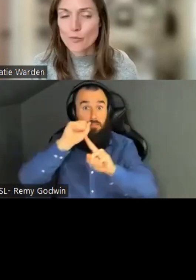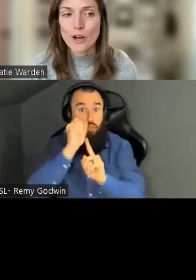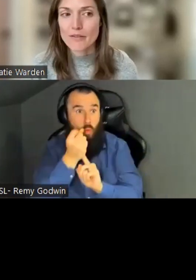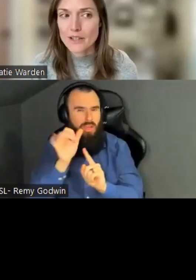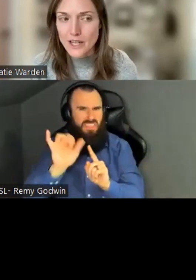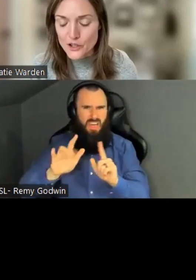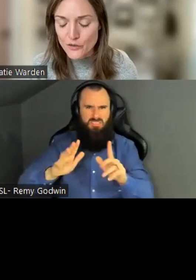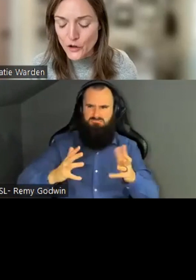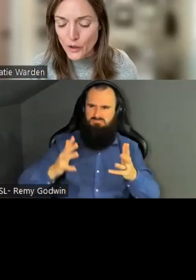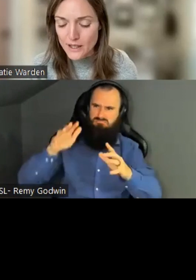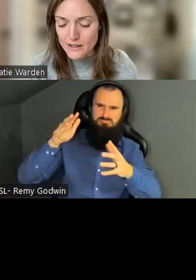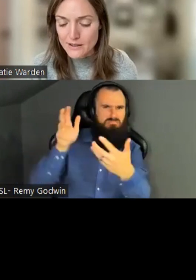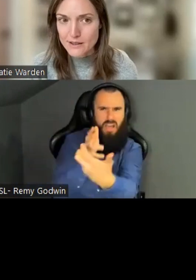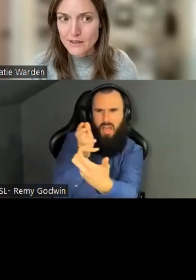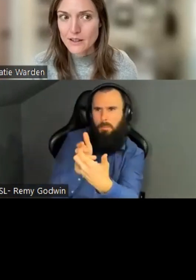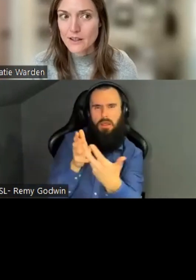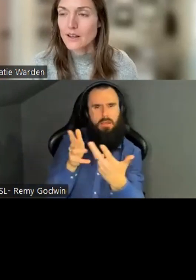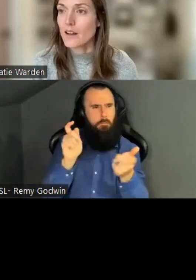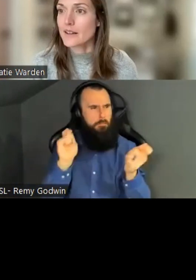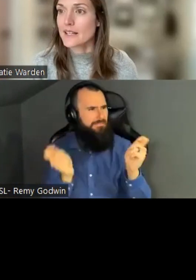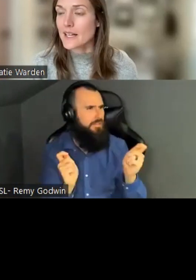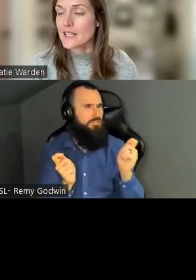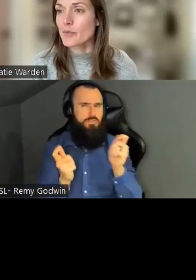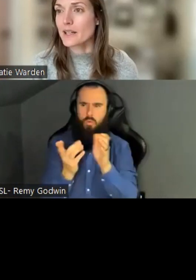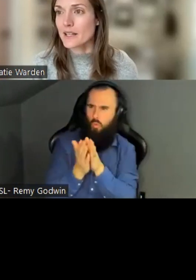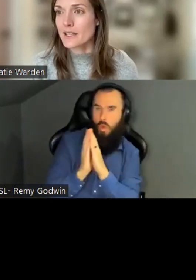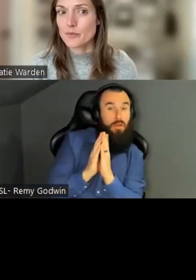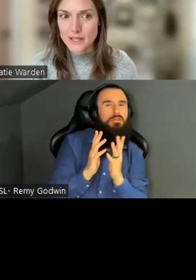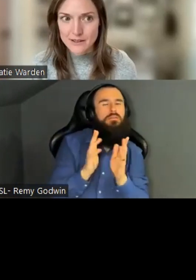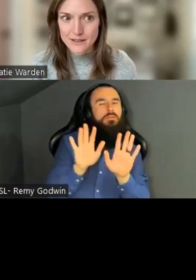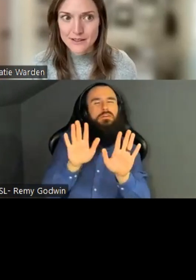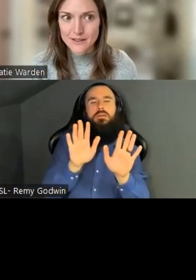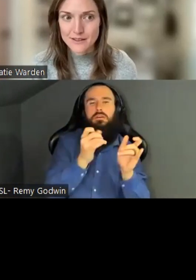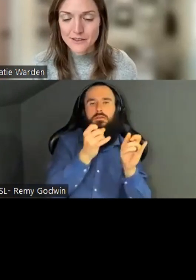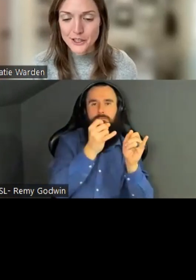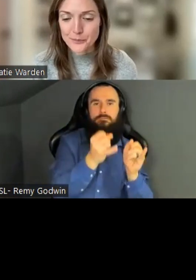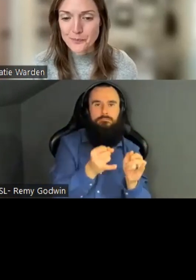or modification requests on a case-by-case basis, right?